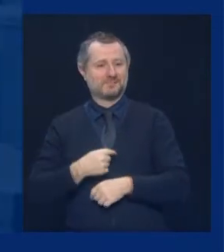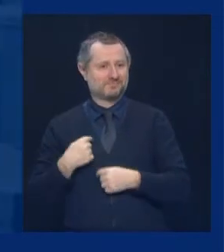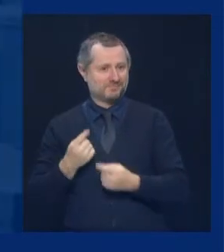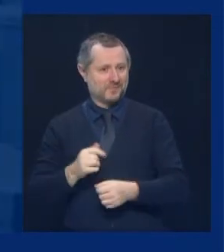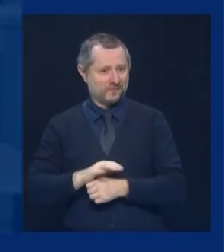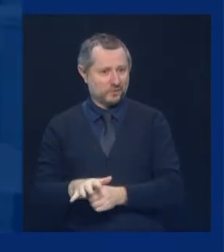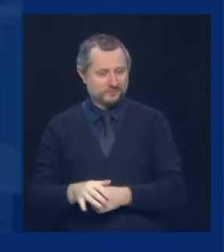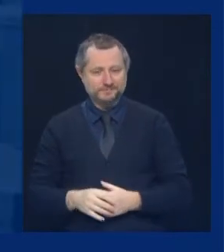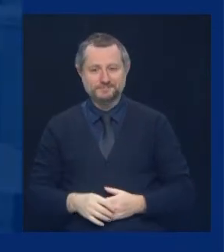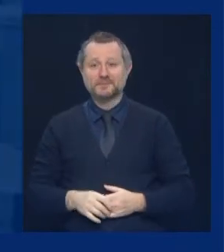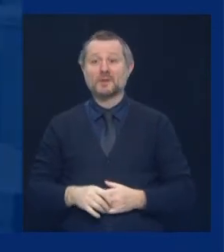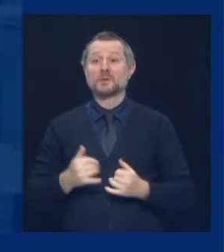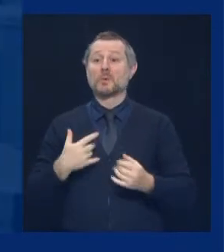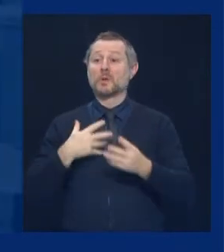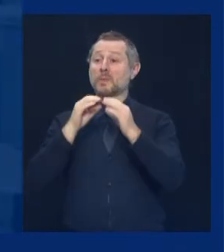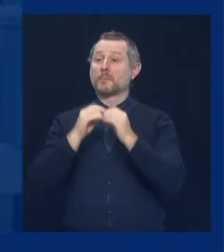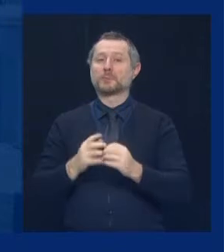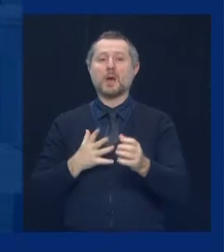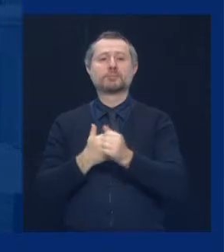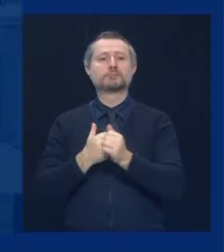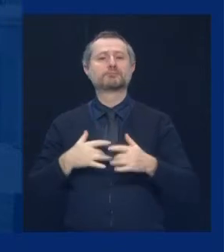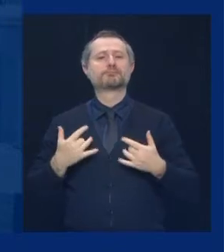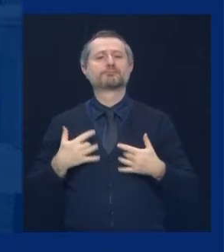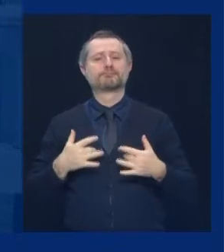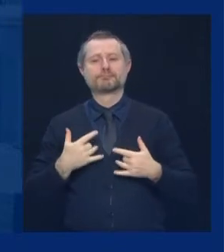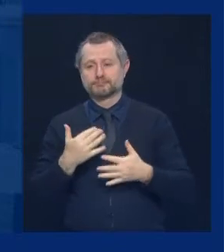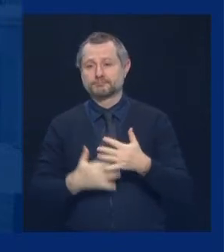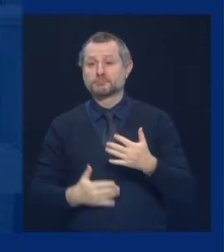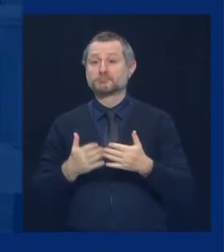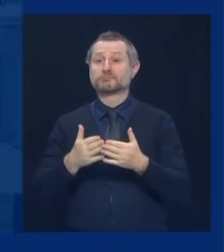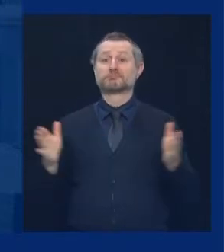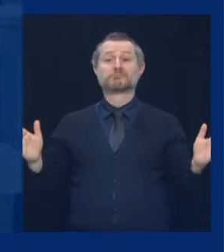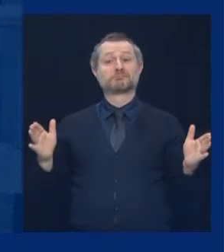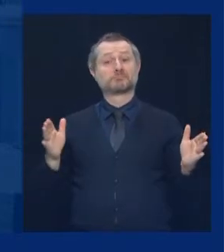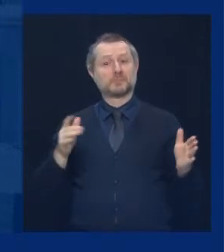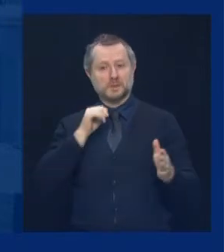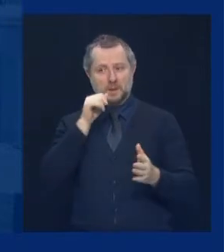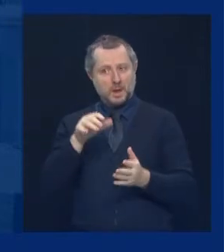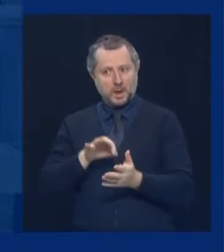MUJICA.